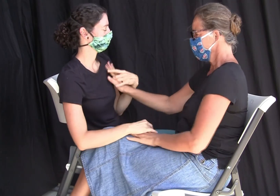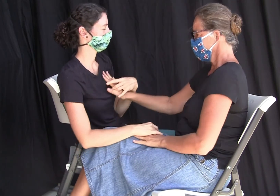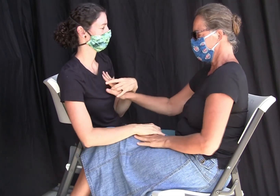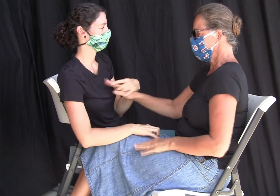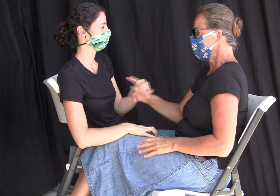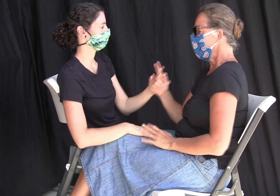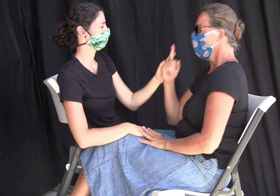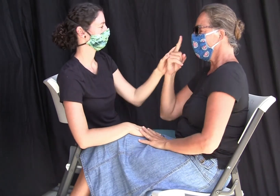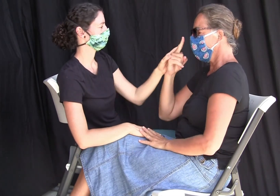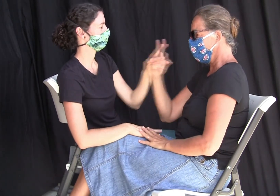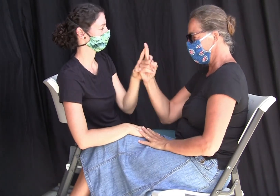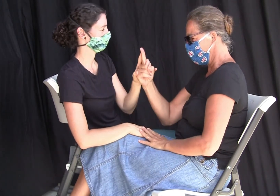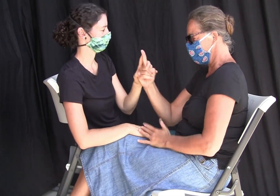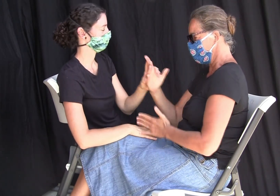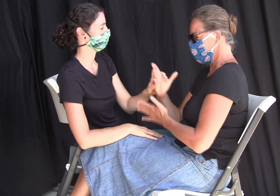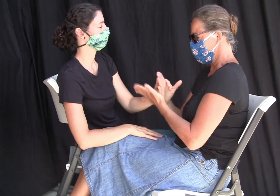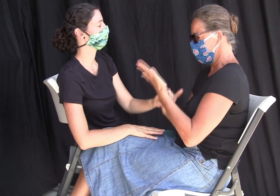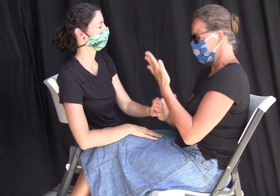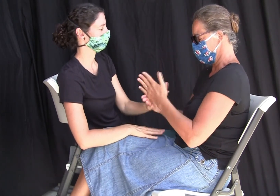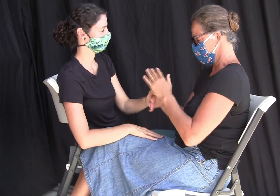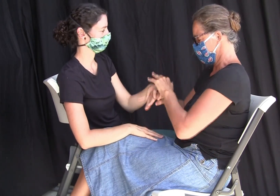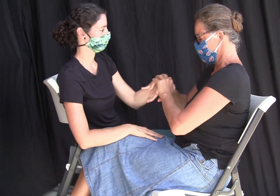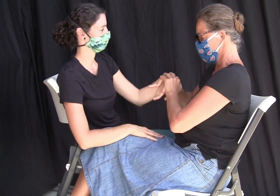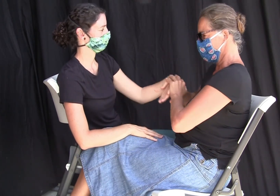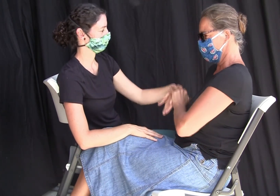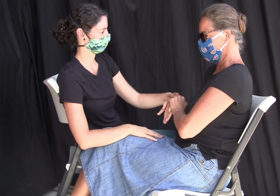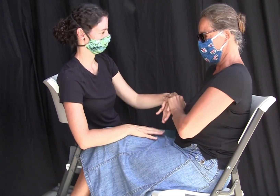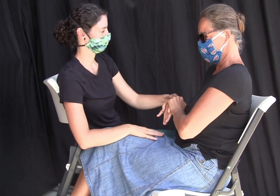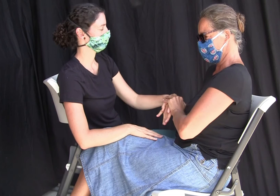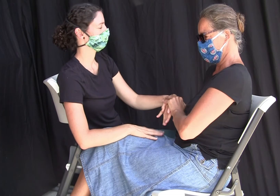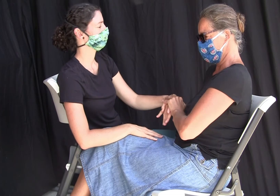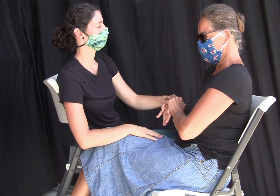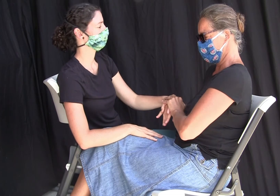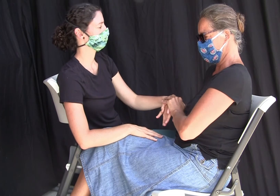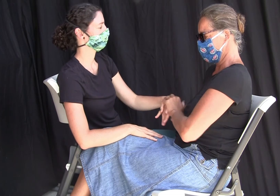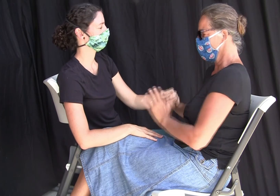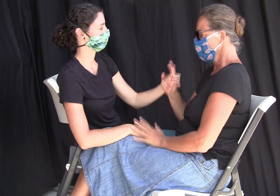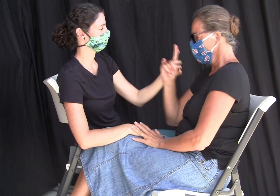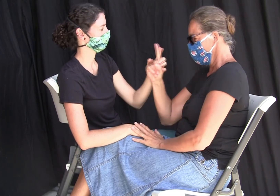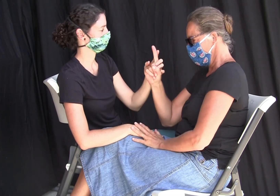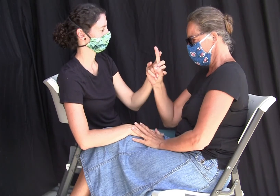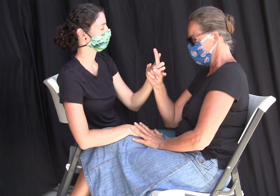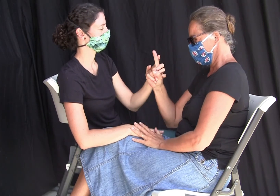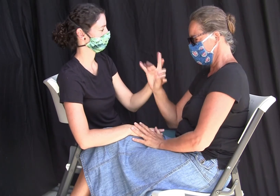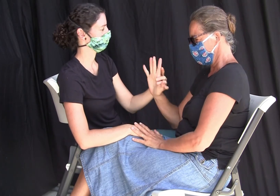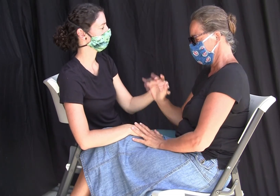Only one of the listener's hands couple with the speaker's hand, not both. This leaves the other hand free